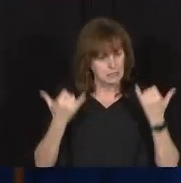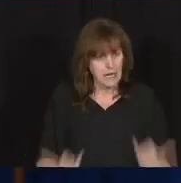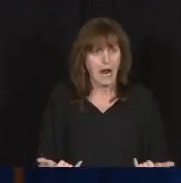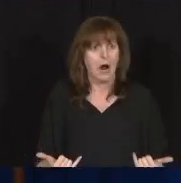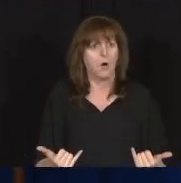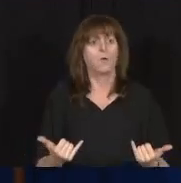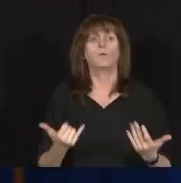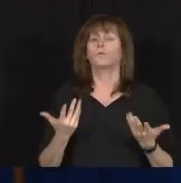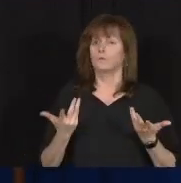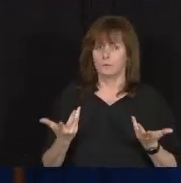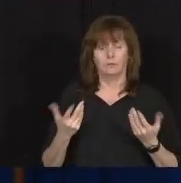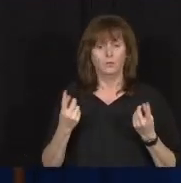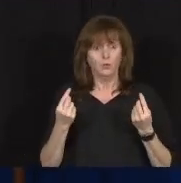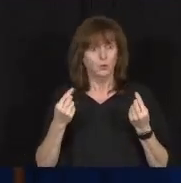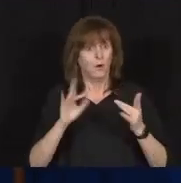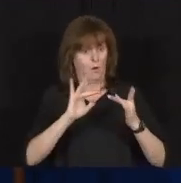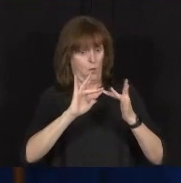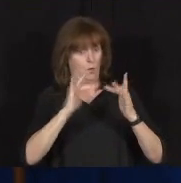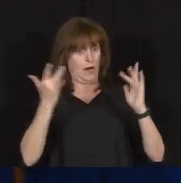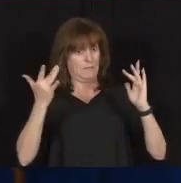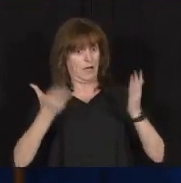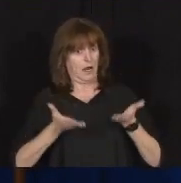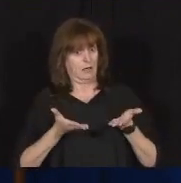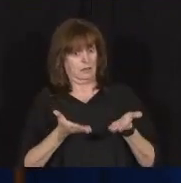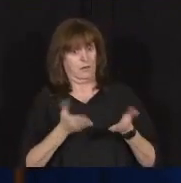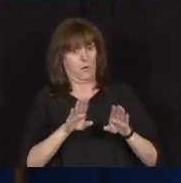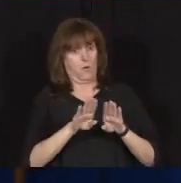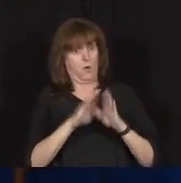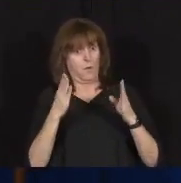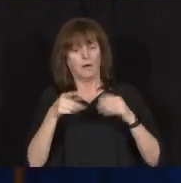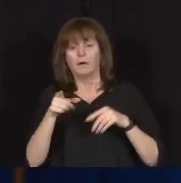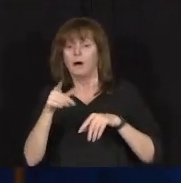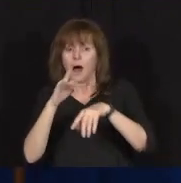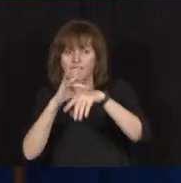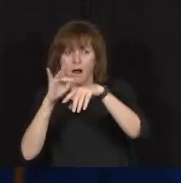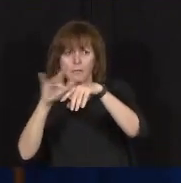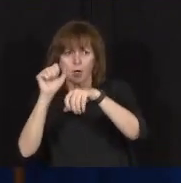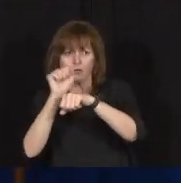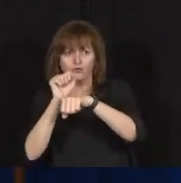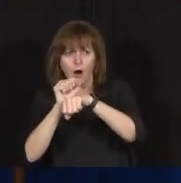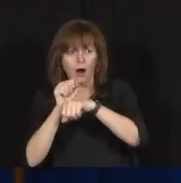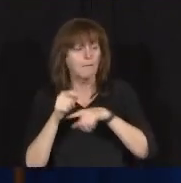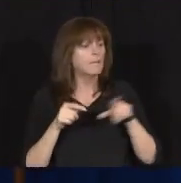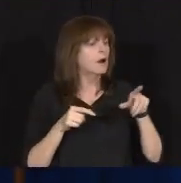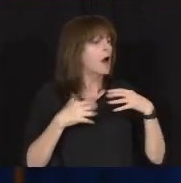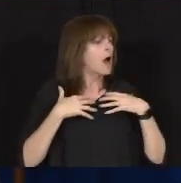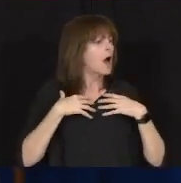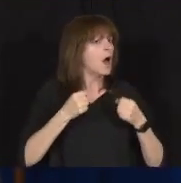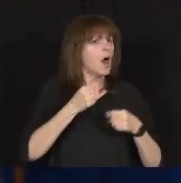healthcare positions w ith those willing and able to work.